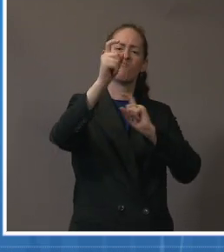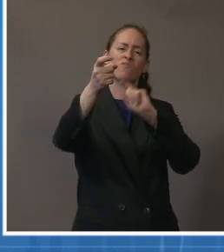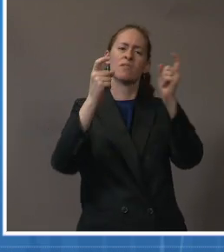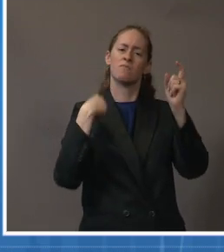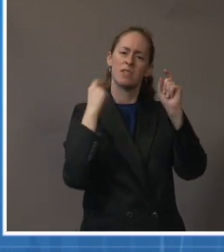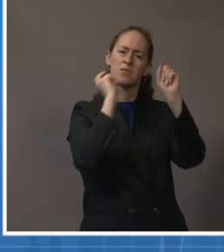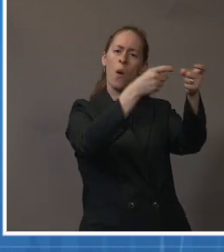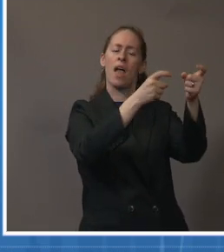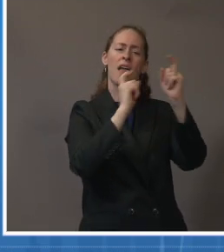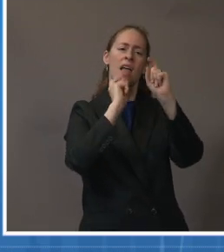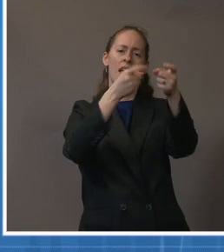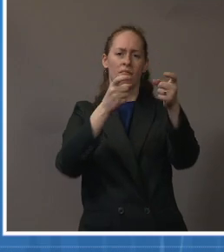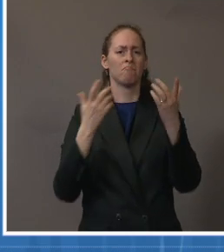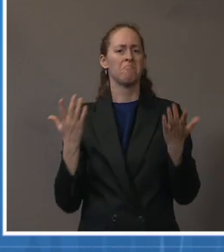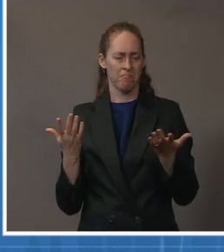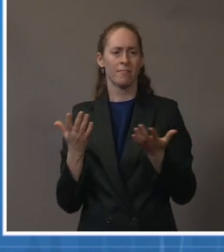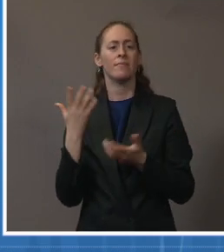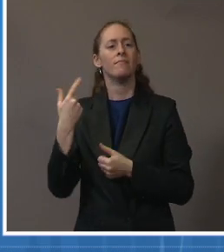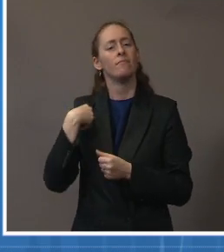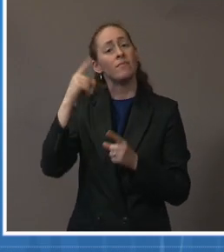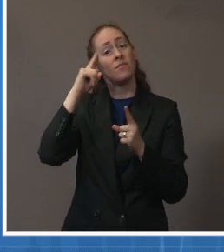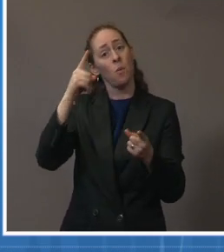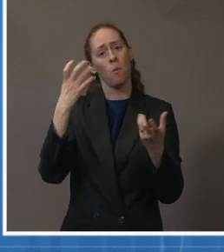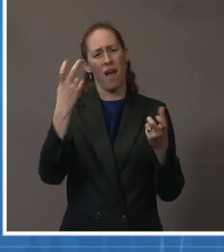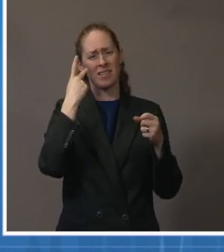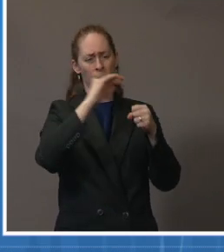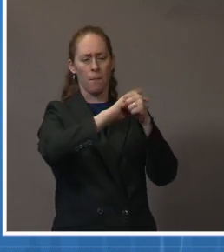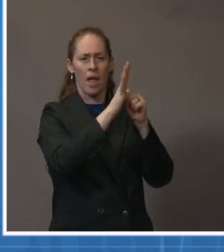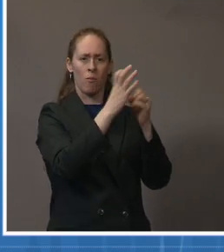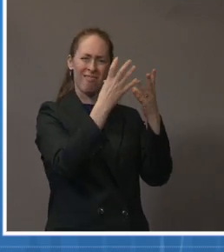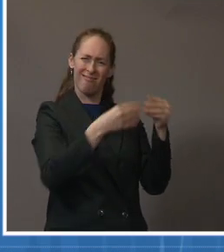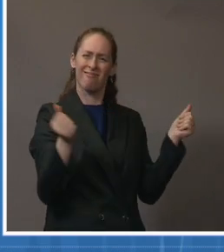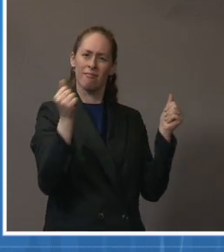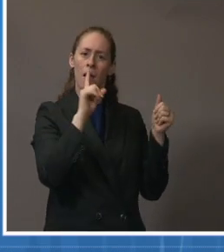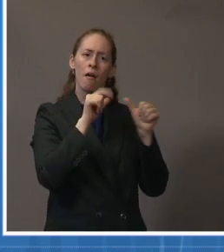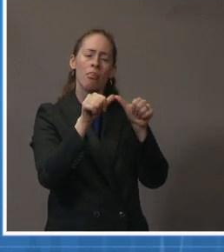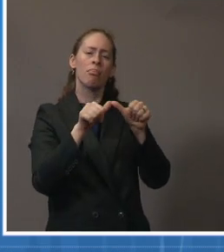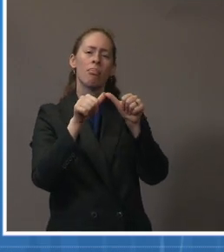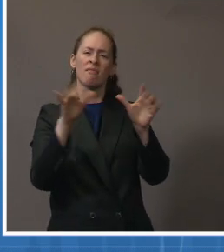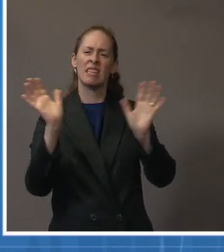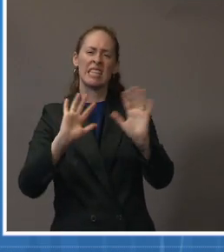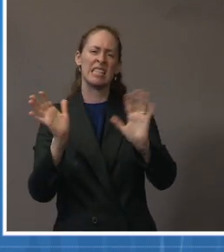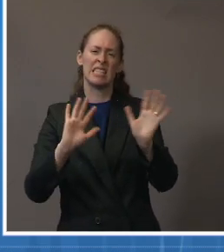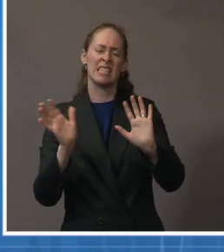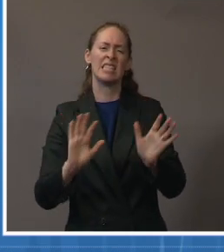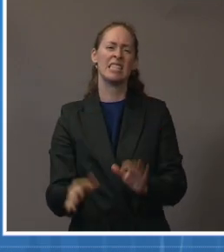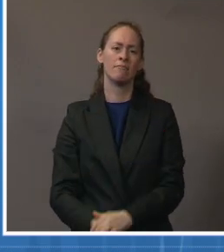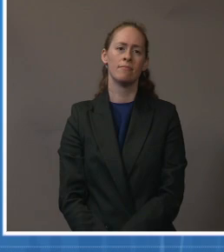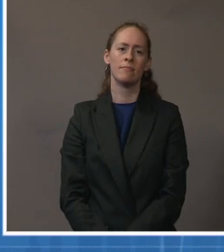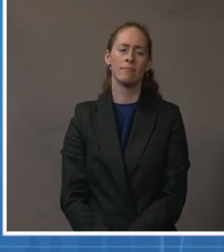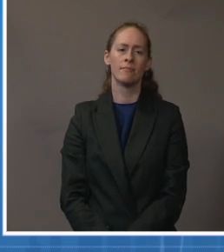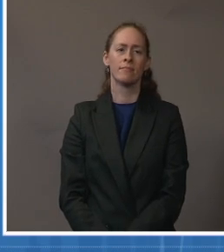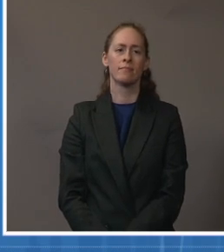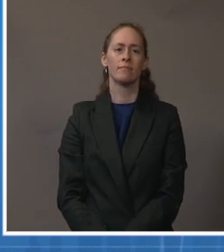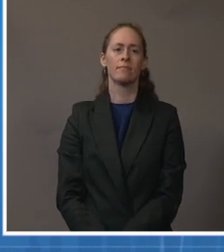it is the purpose of ending this pandemic. And we are doing so in a way consistent -- we believe very strongly --